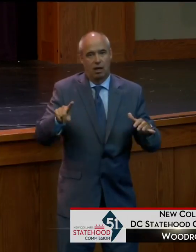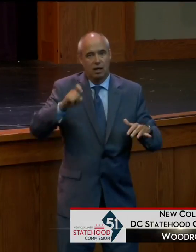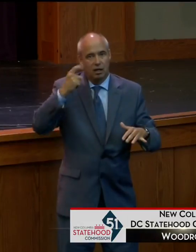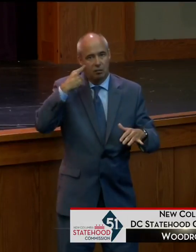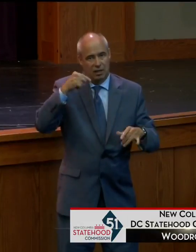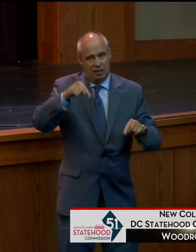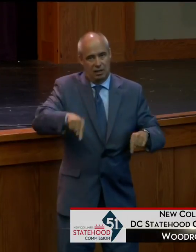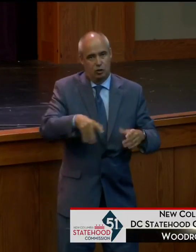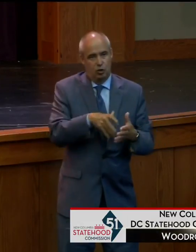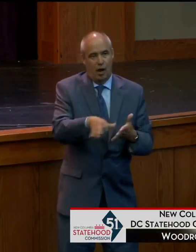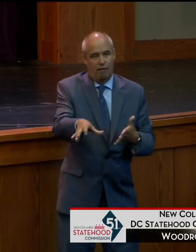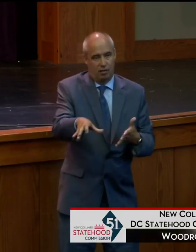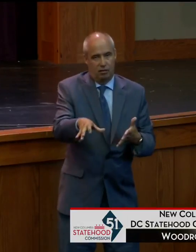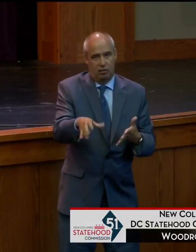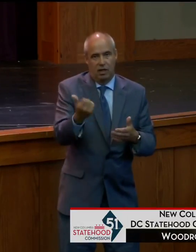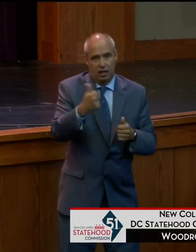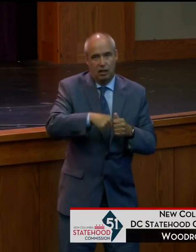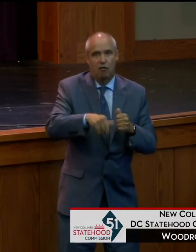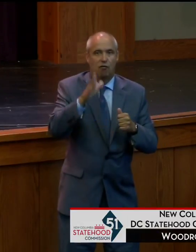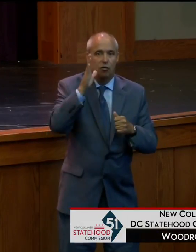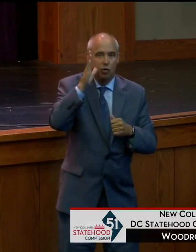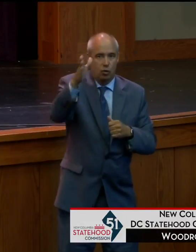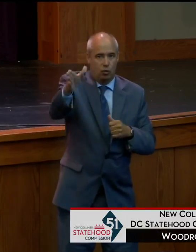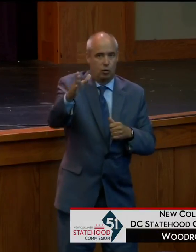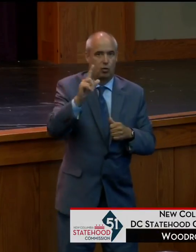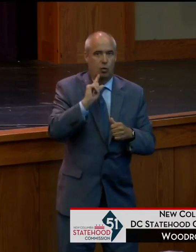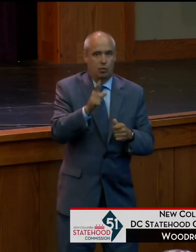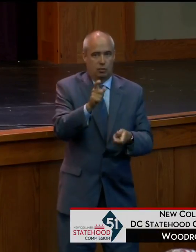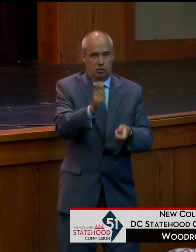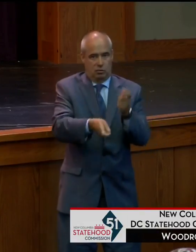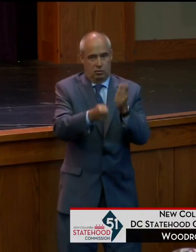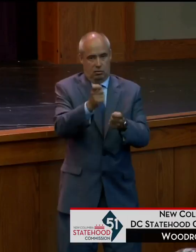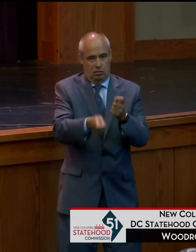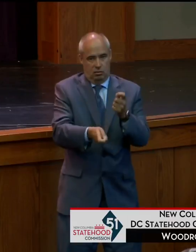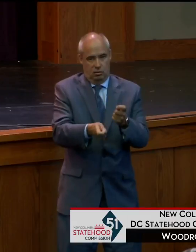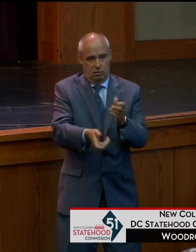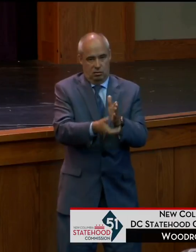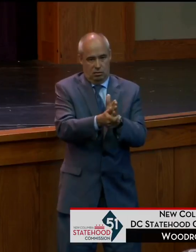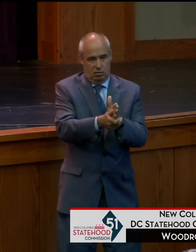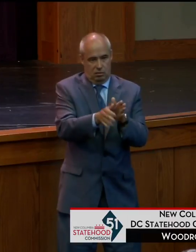IN THIS DRAFT AND IN ANY FUTURE ITERATIONS OF FUTURE DRAFTS.